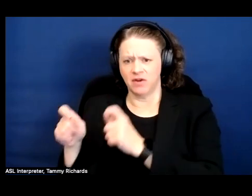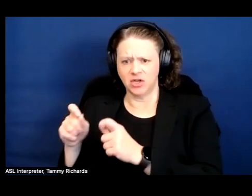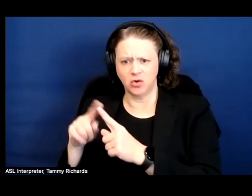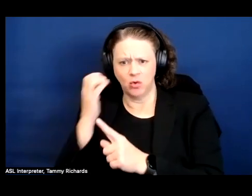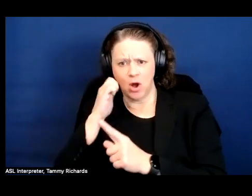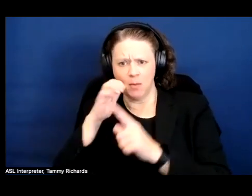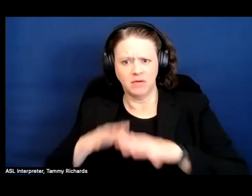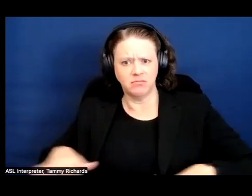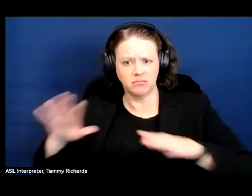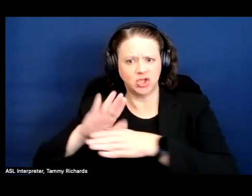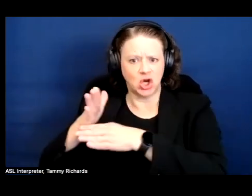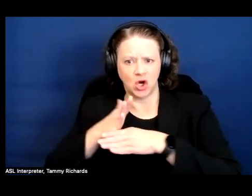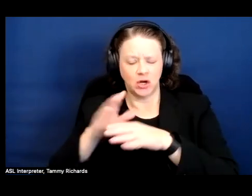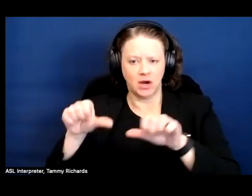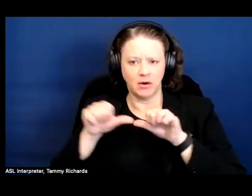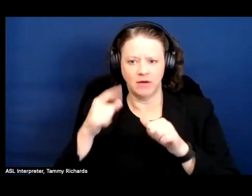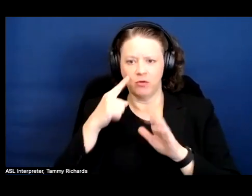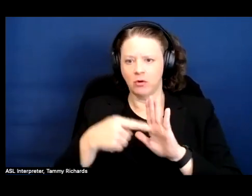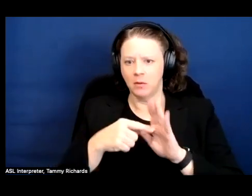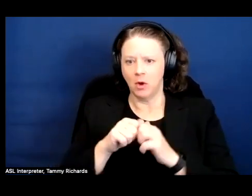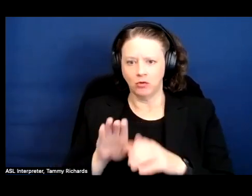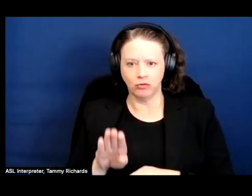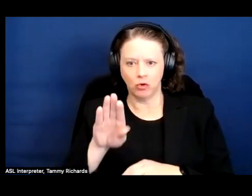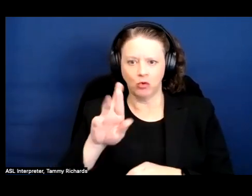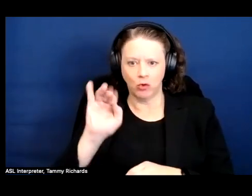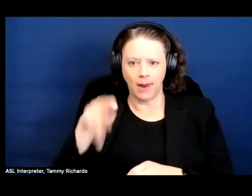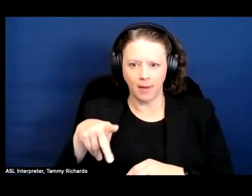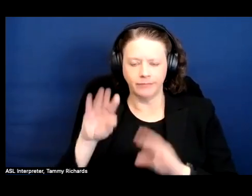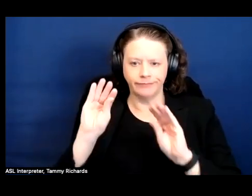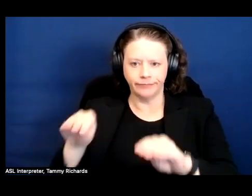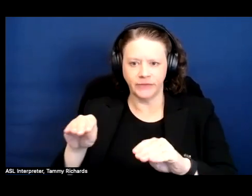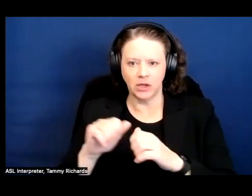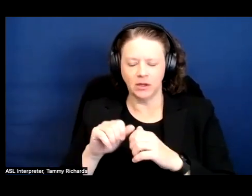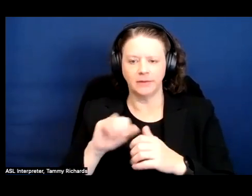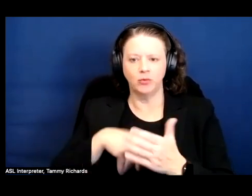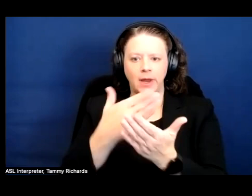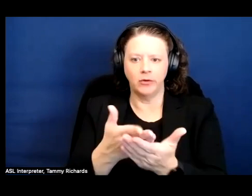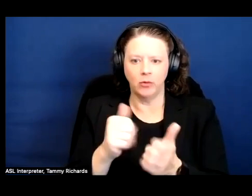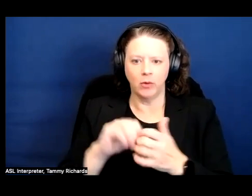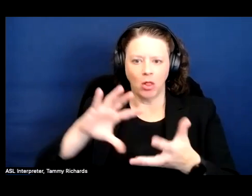A little bit about the so-called "interactive process," under both the Fair Housing Act